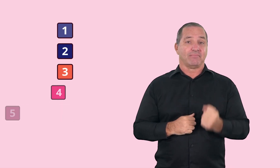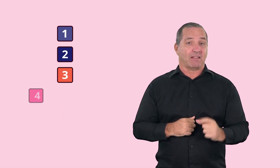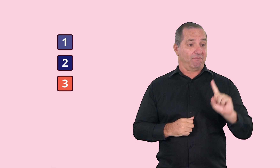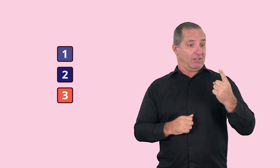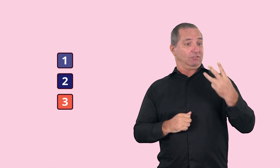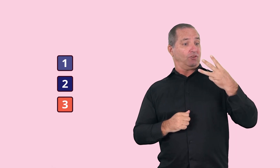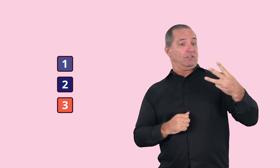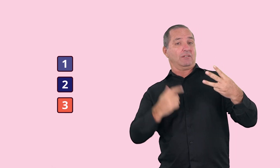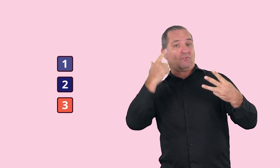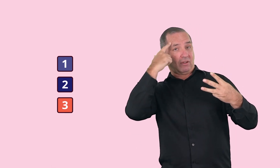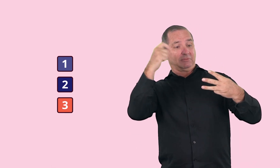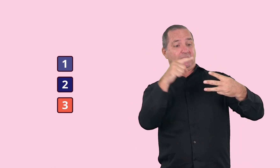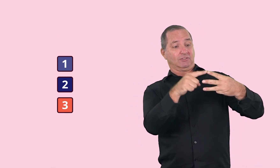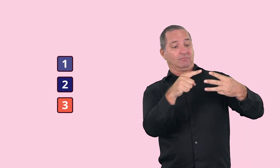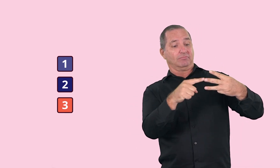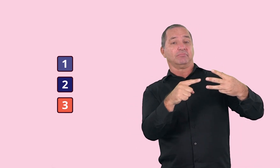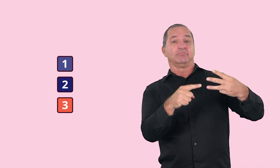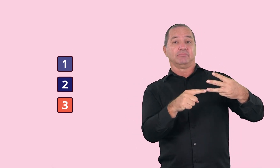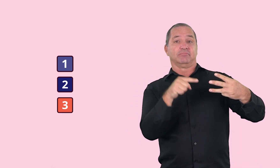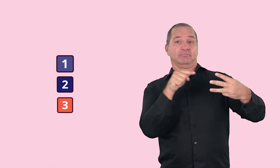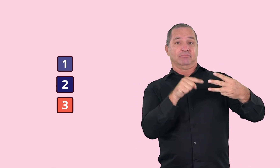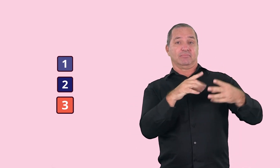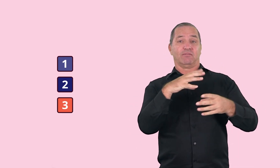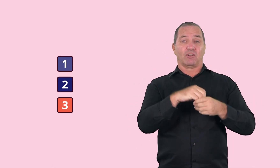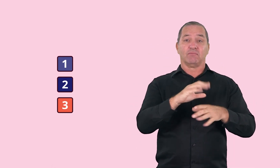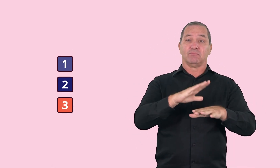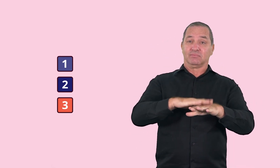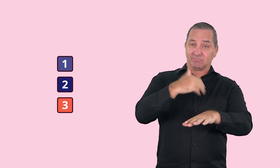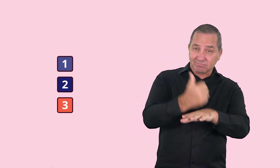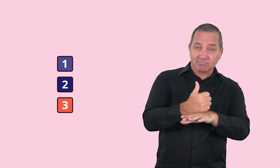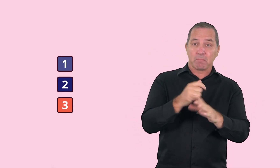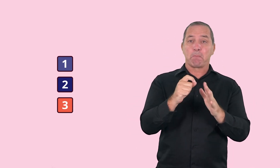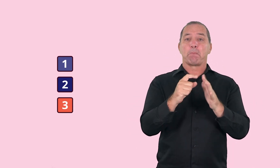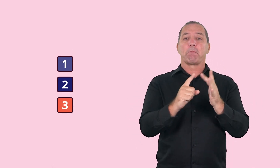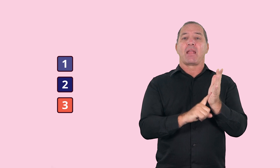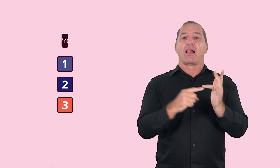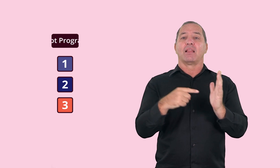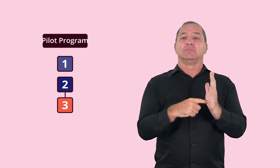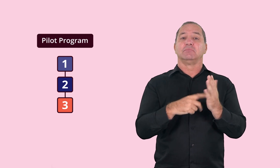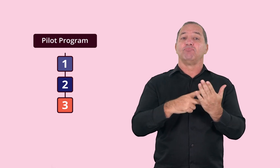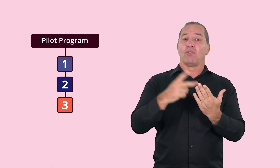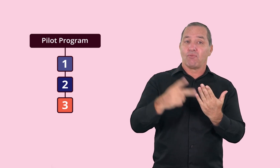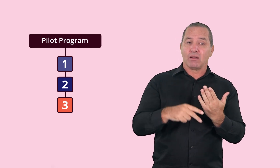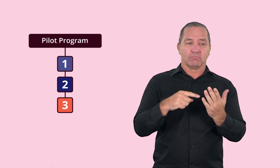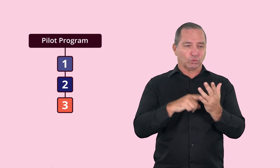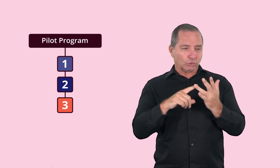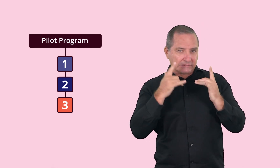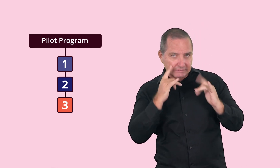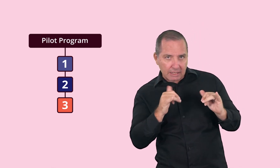The first three recommendations involve establishing a pilot program